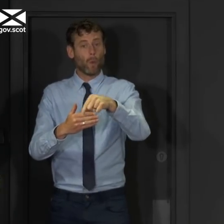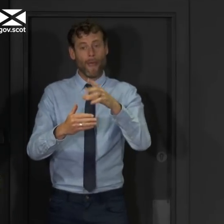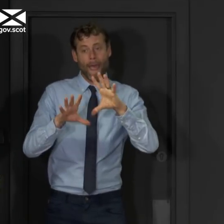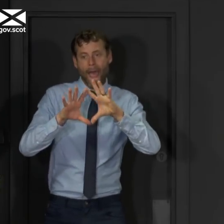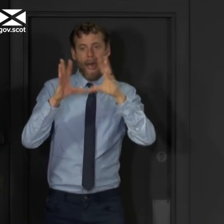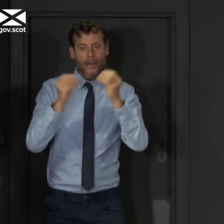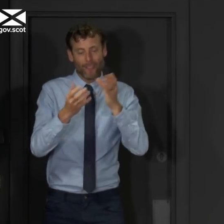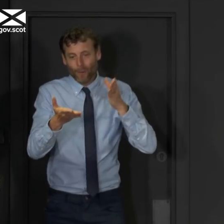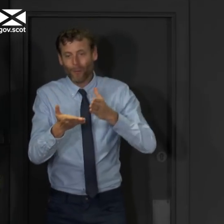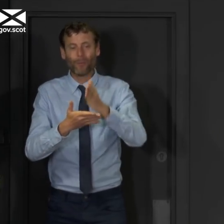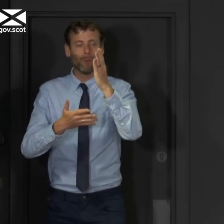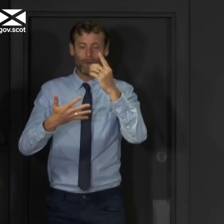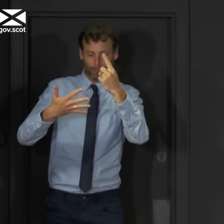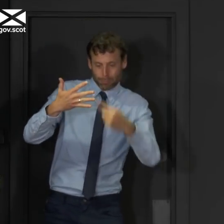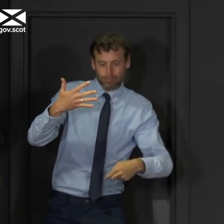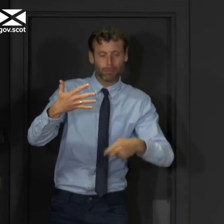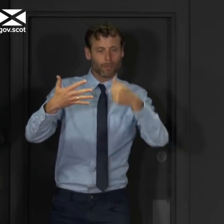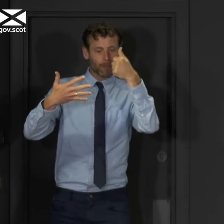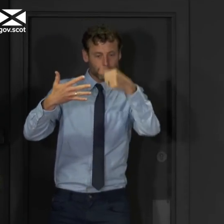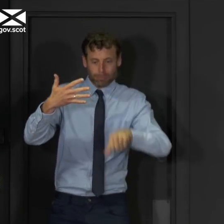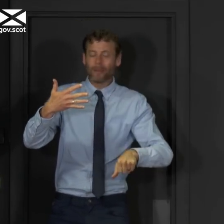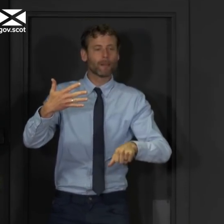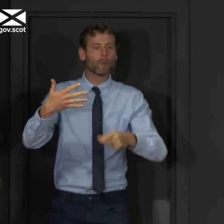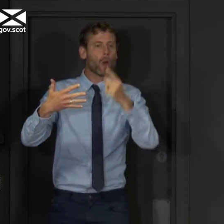least, some of that. Of course it is also possible that some of these changes will be